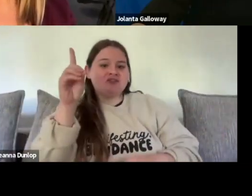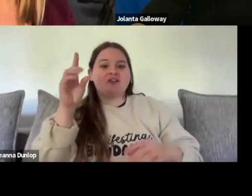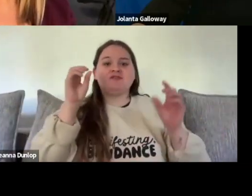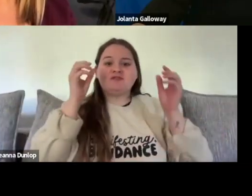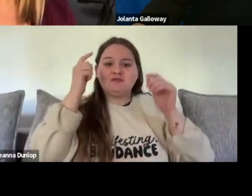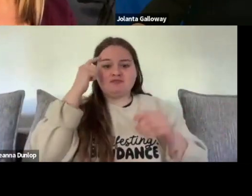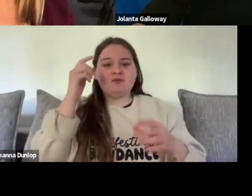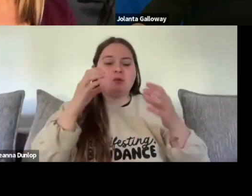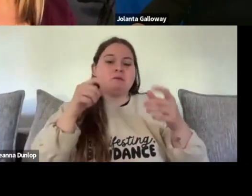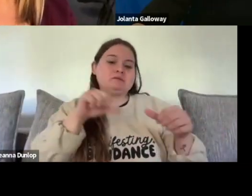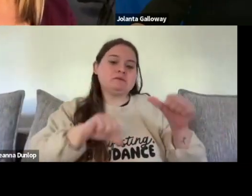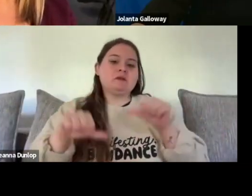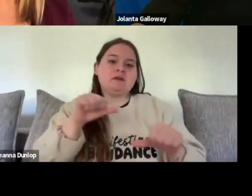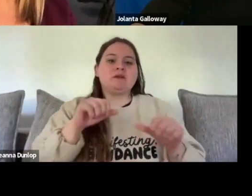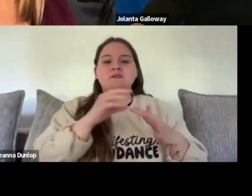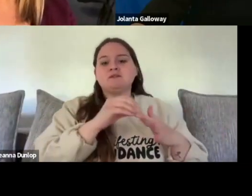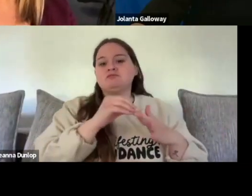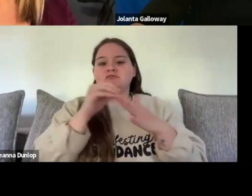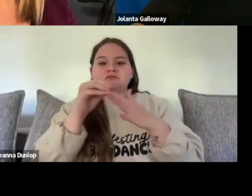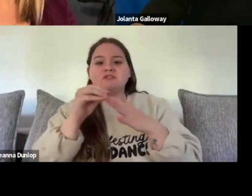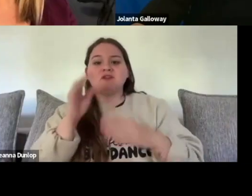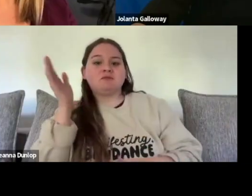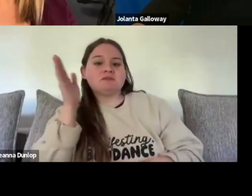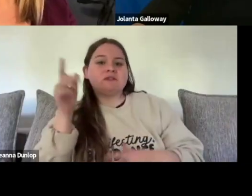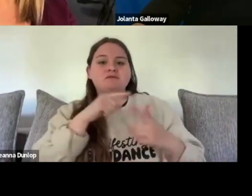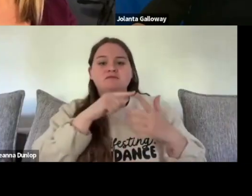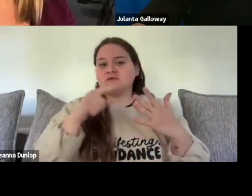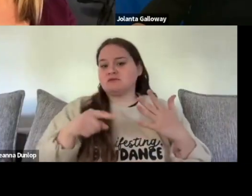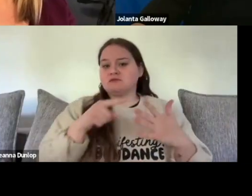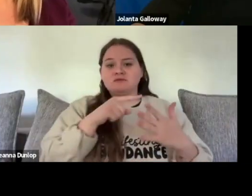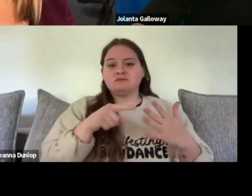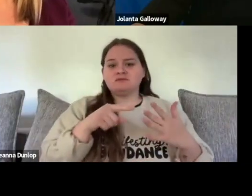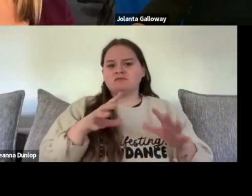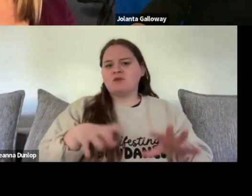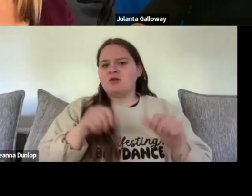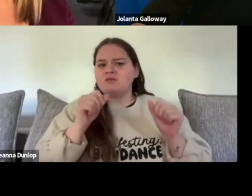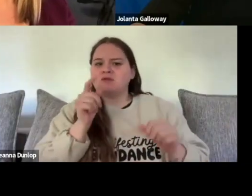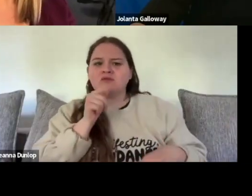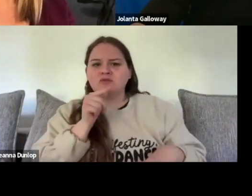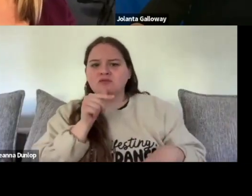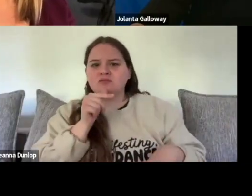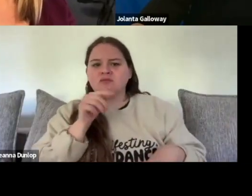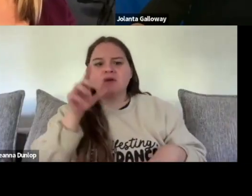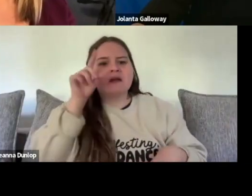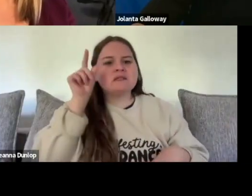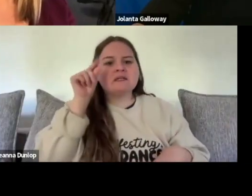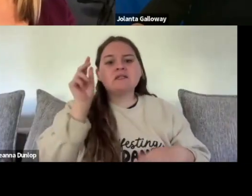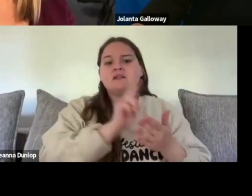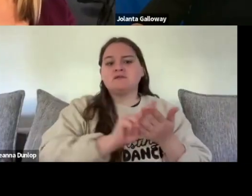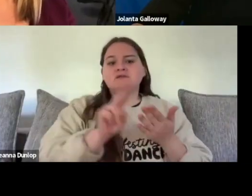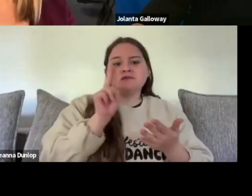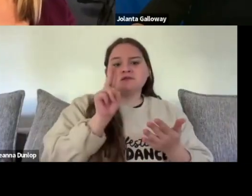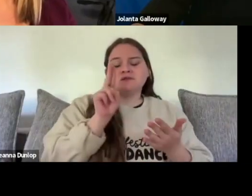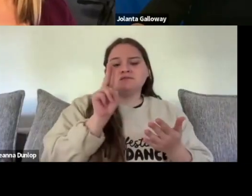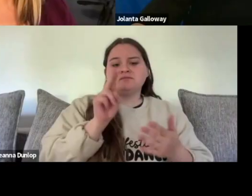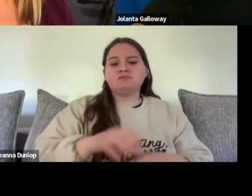hello and welcome to the PhD in educational neuroscience distinguished lecture series hosted by Gallaudet